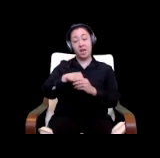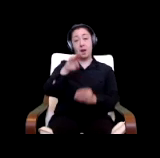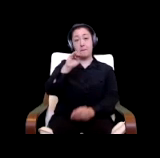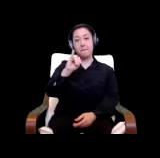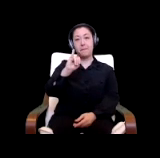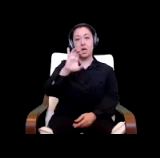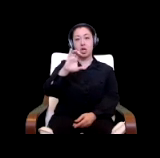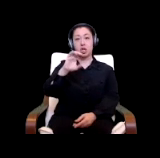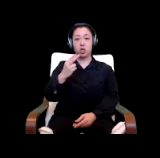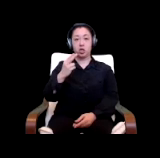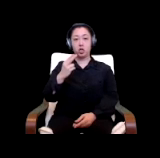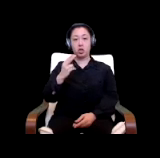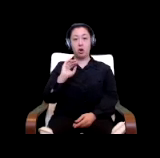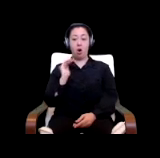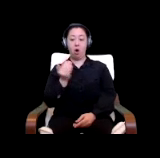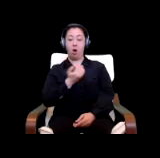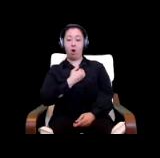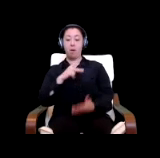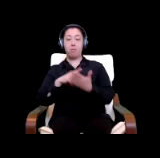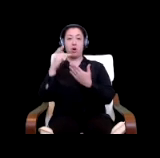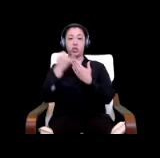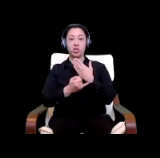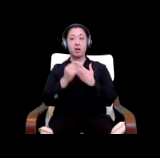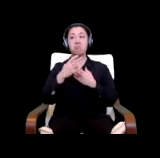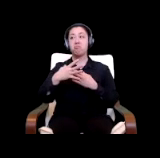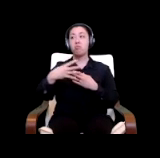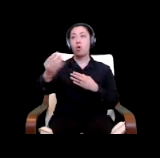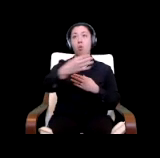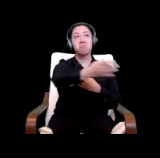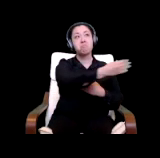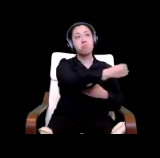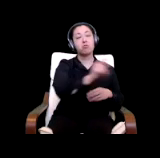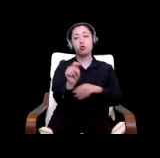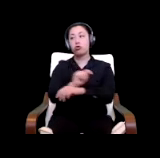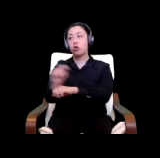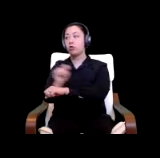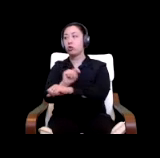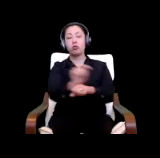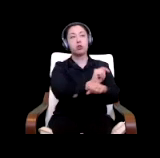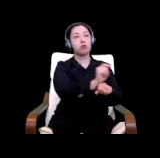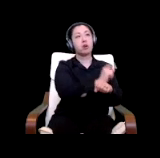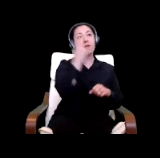defined project go out and do team trainings for all the students with -- who are deaf